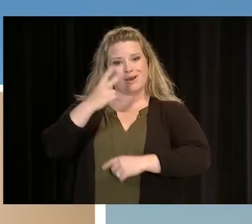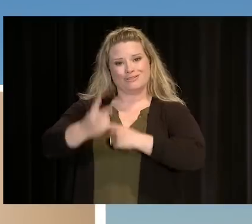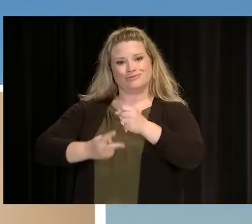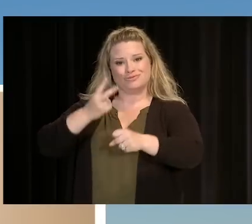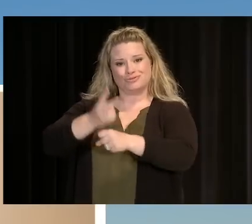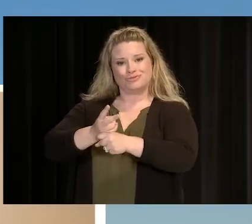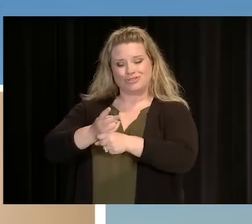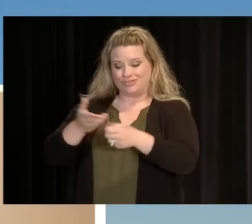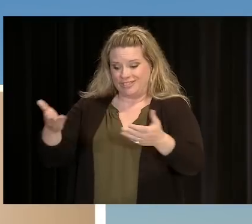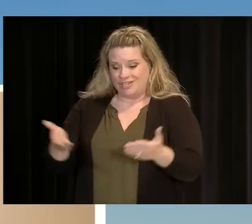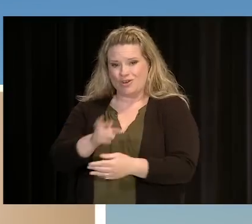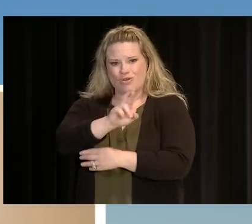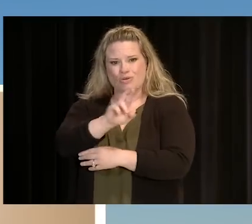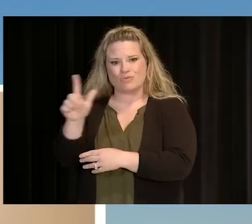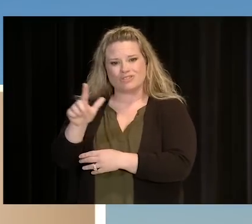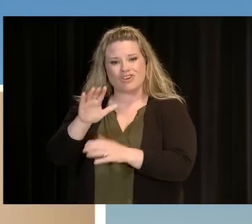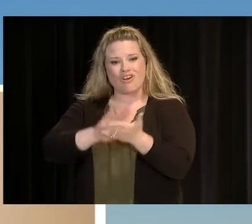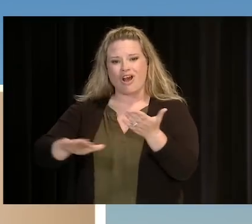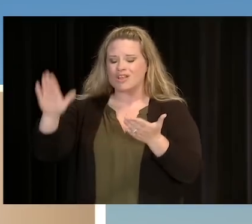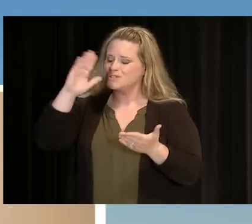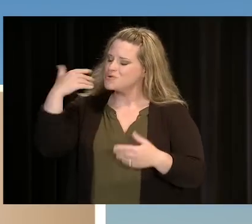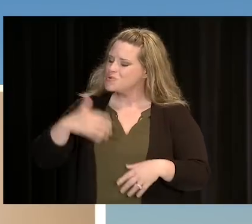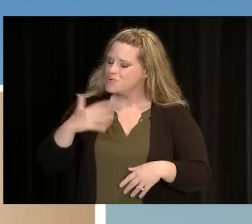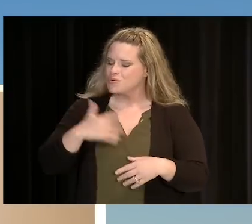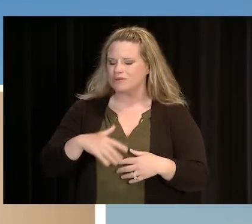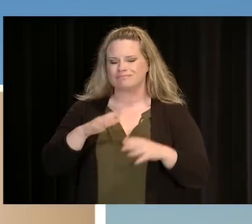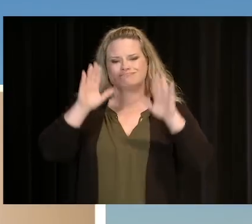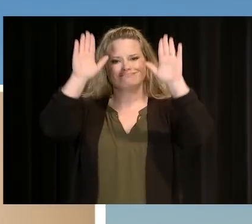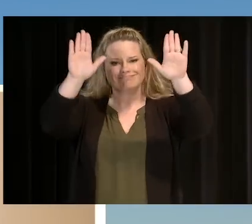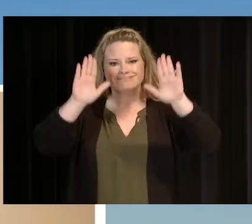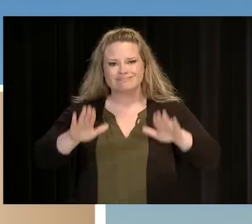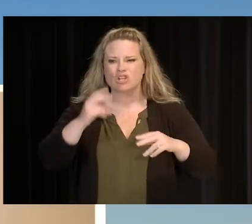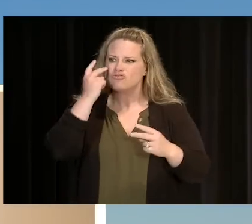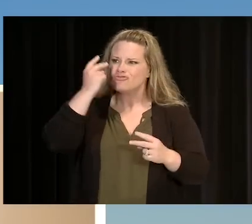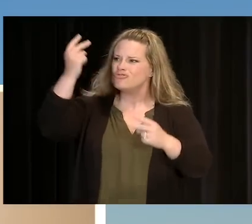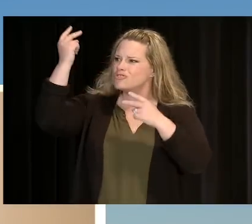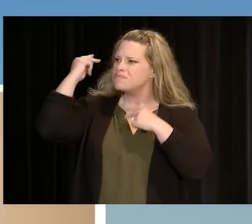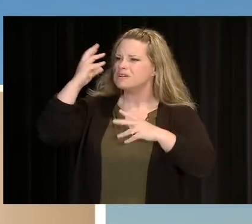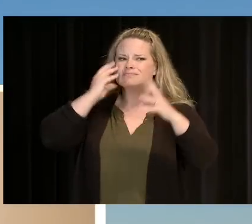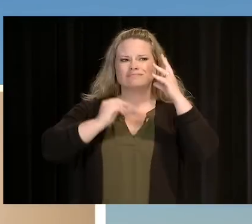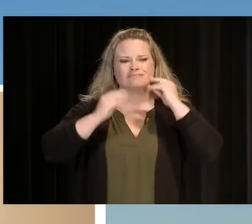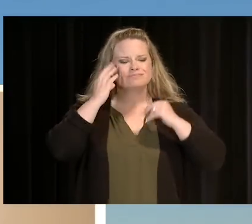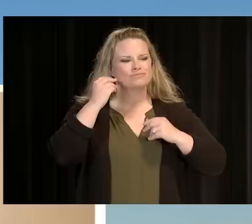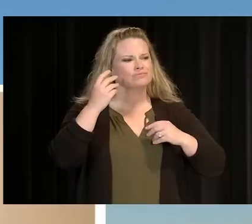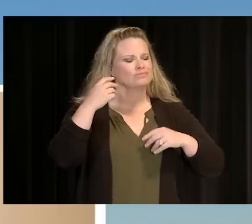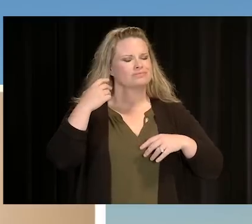MY TWO YEARS AT RICHLAND COLLEGE HAVE BEEN AN UNIMAGINABLE EXPERIENCE. LOOKING BACK ON WHERE I STARTED, IT'S BEEN A CRAZY JOURNEY.